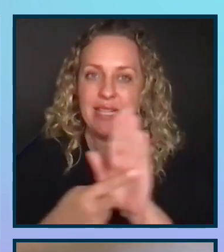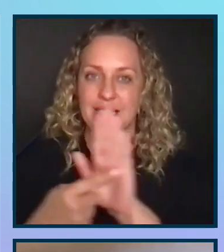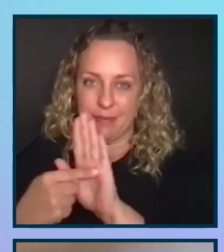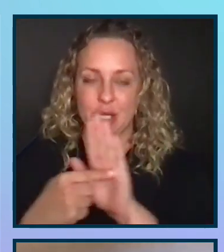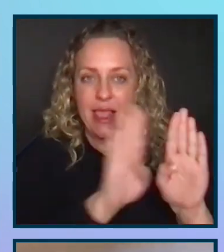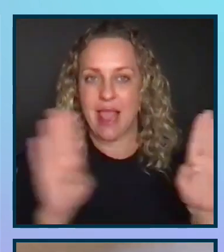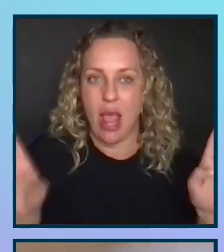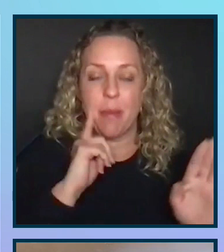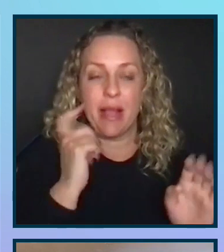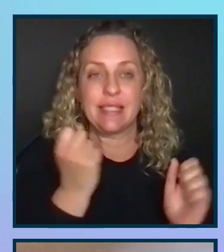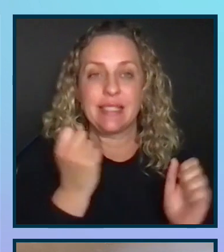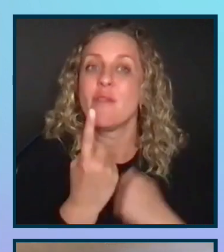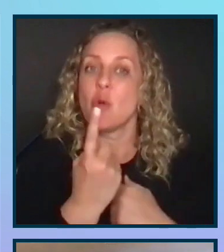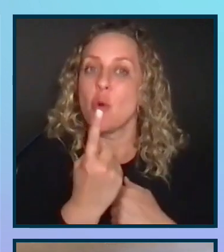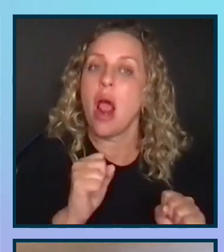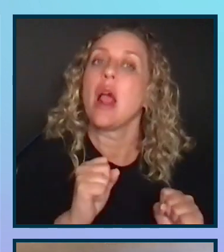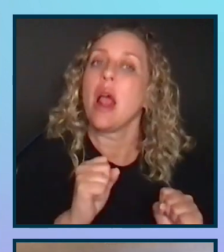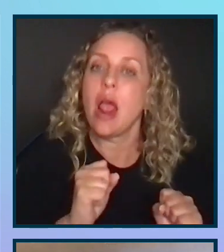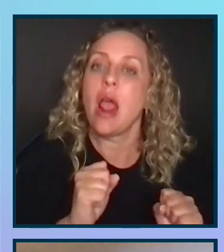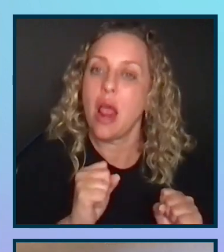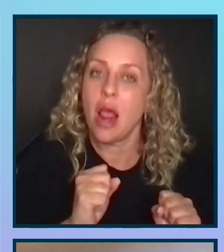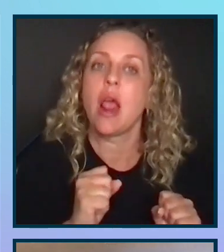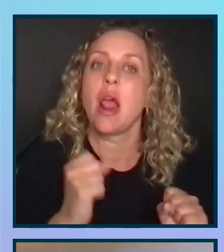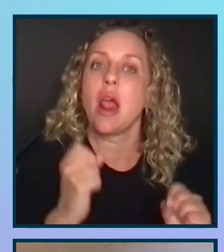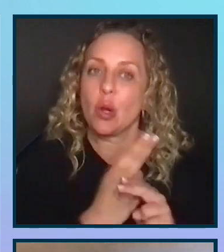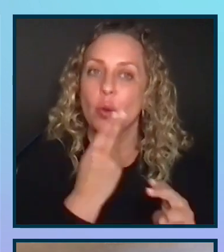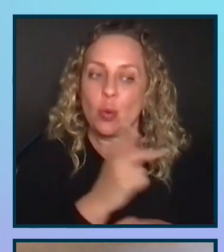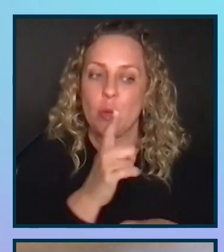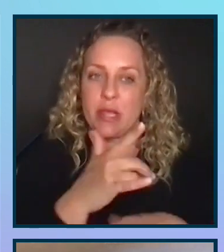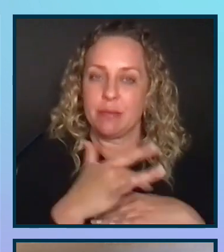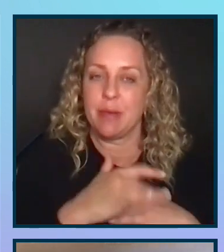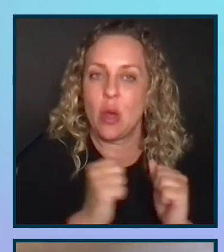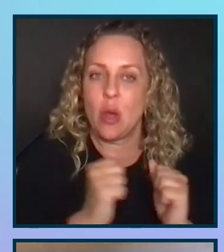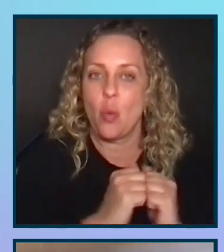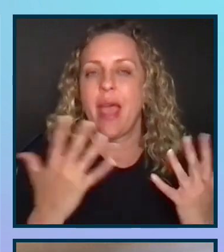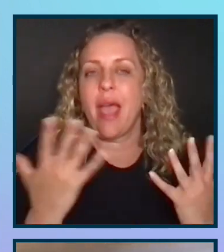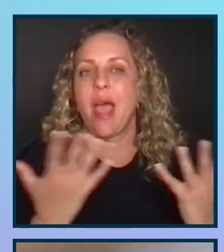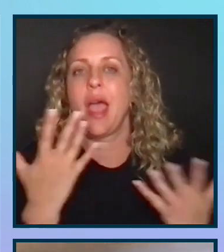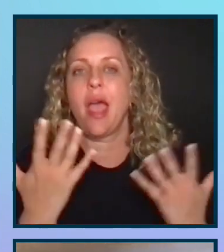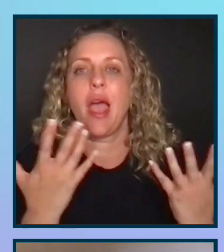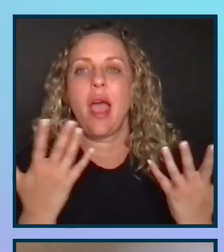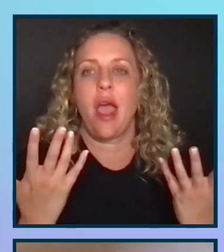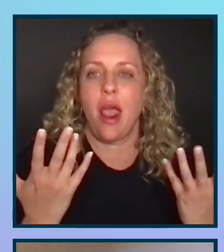because everyone can use this space without hesitation.